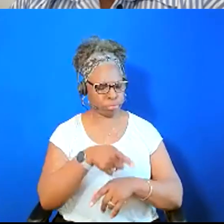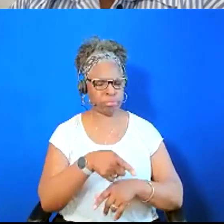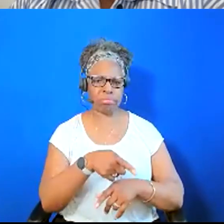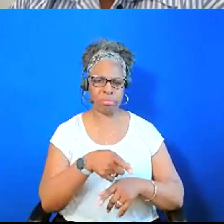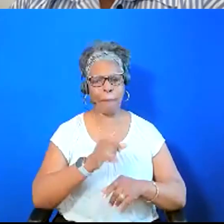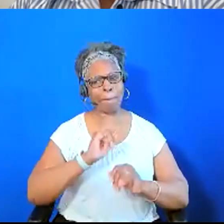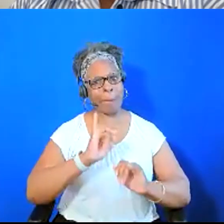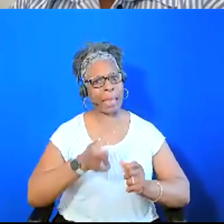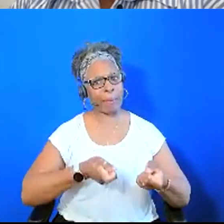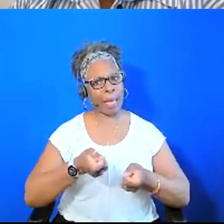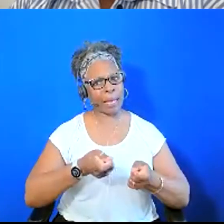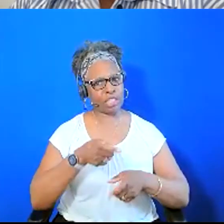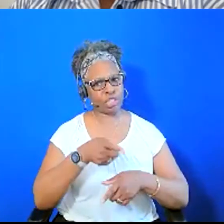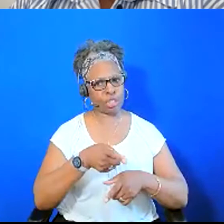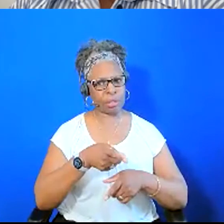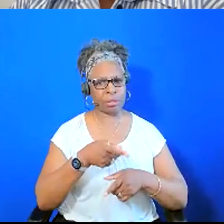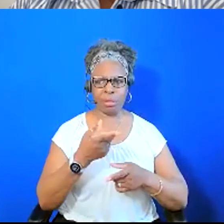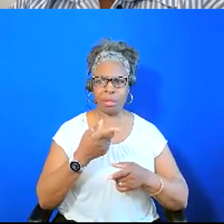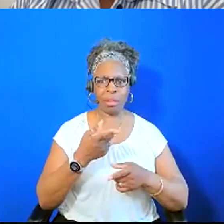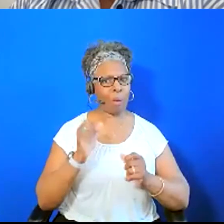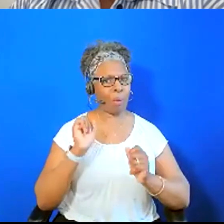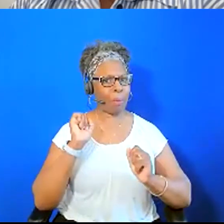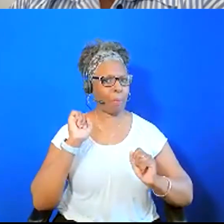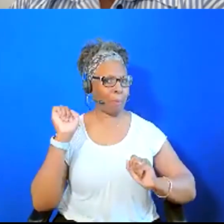that didn't even have bathrooms. And there was a lot of tension,